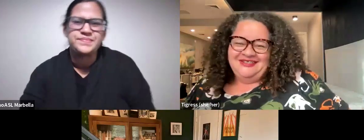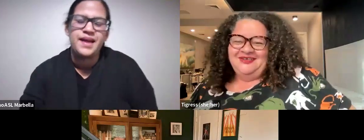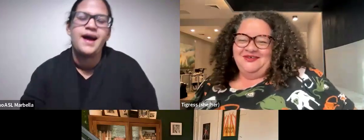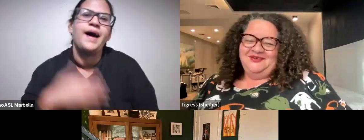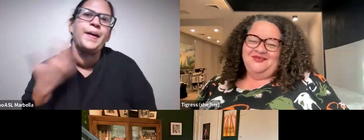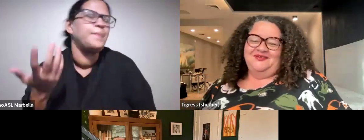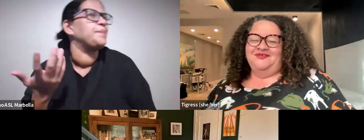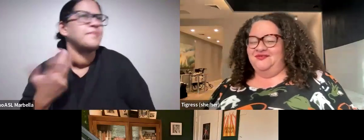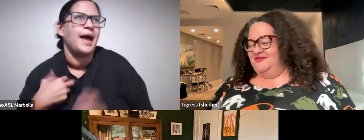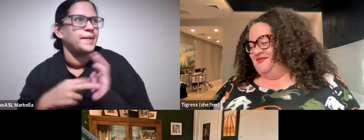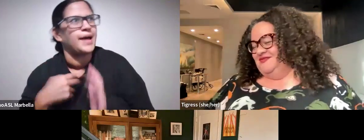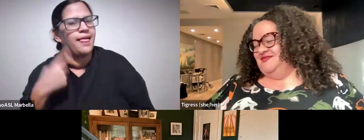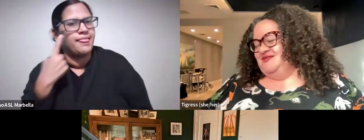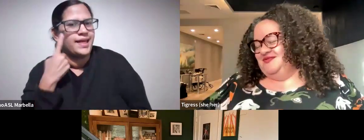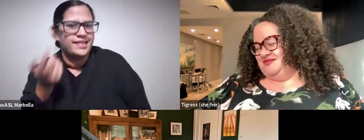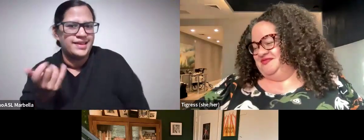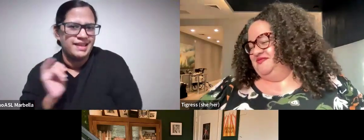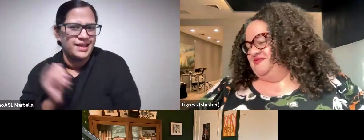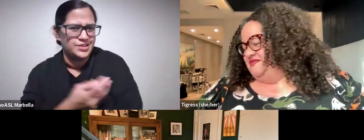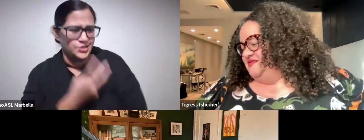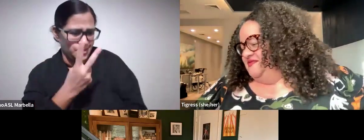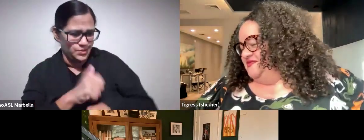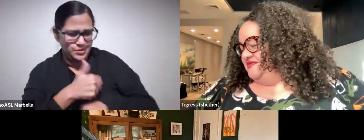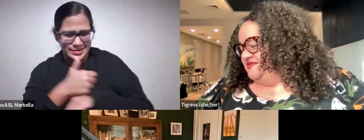I mean I think there's two sets of conversations there.